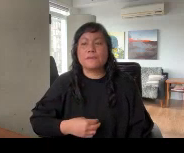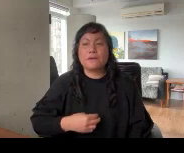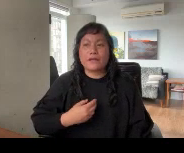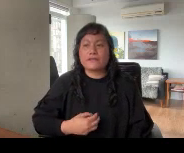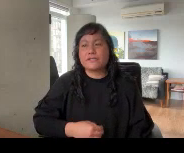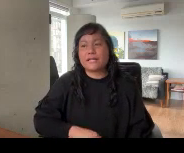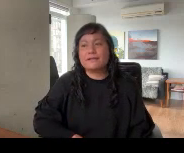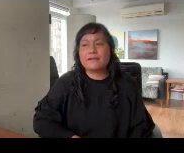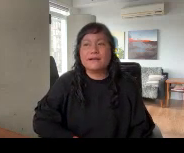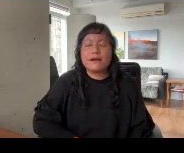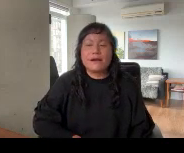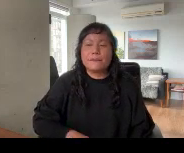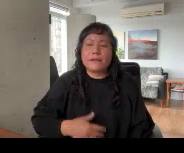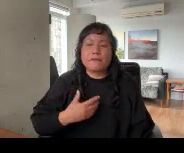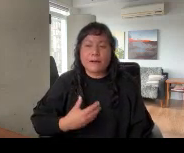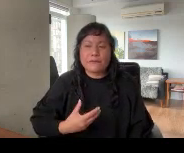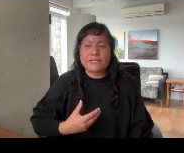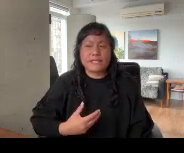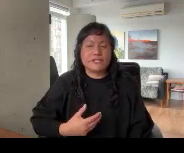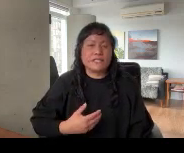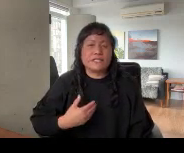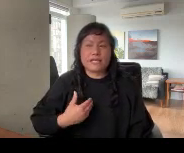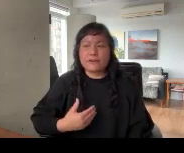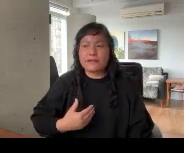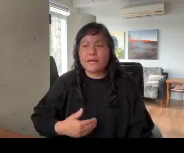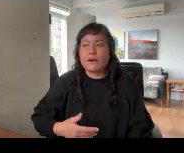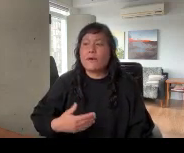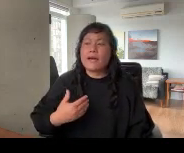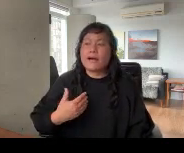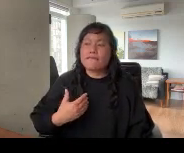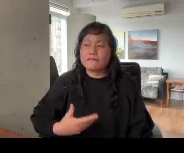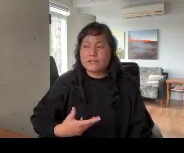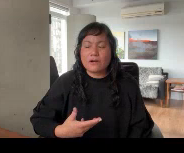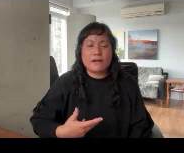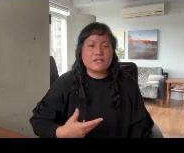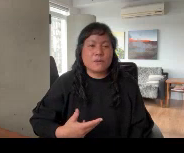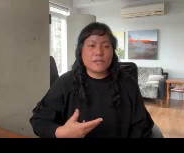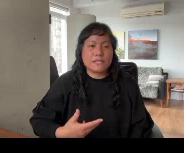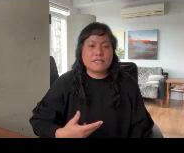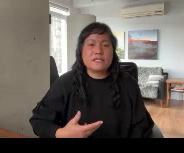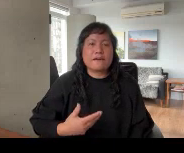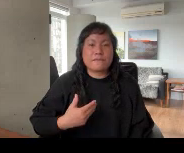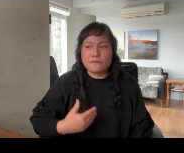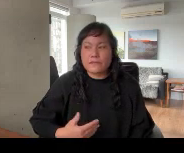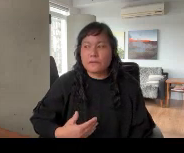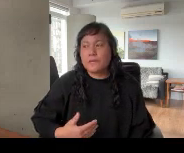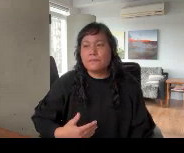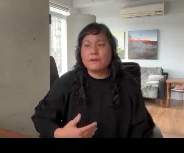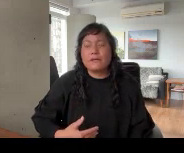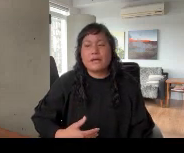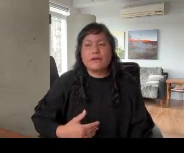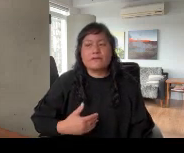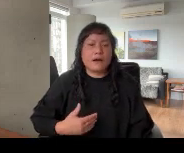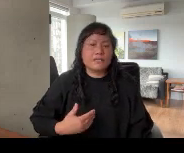help. "People understand that representations here and now have real consequences for real people,